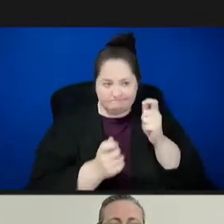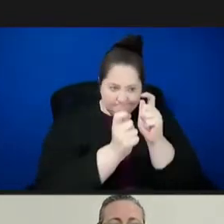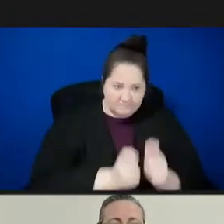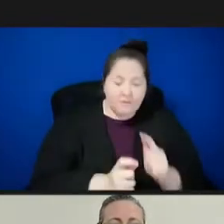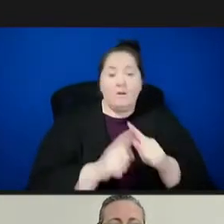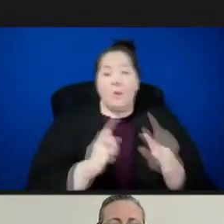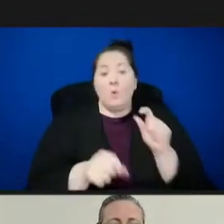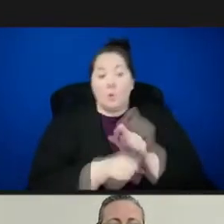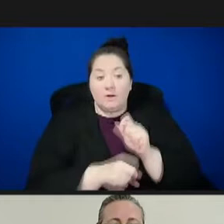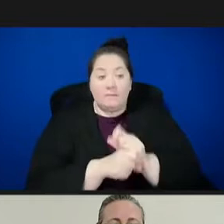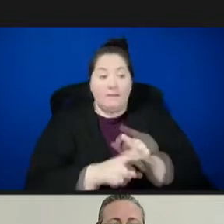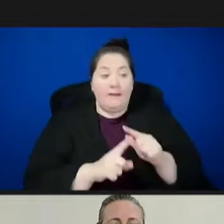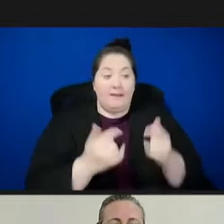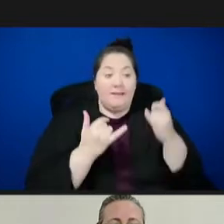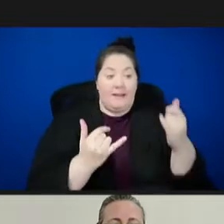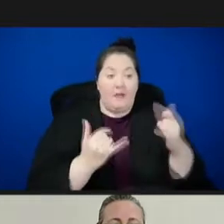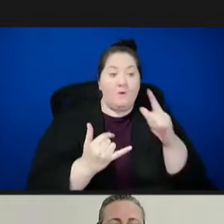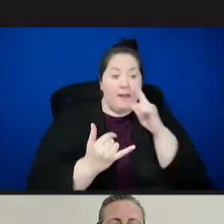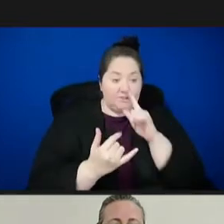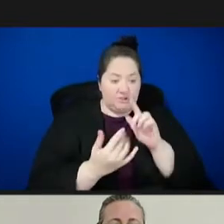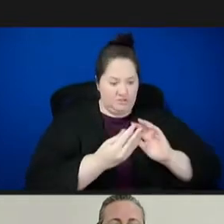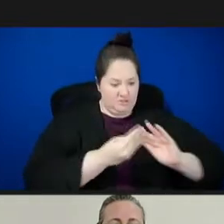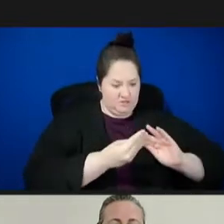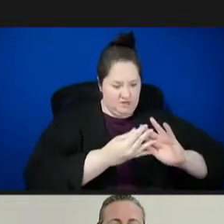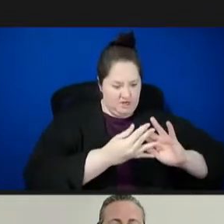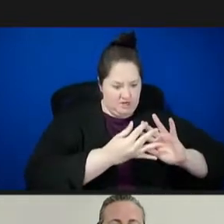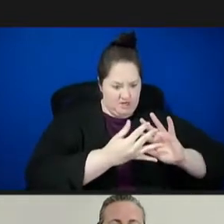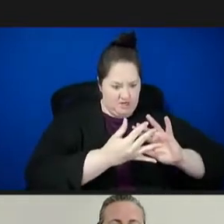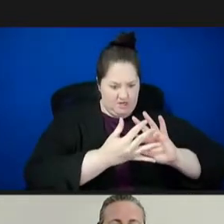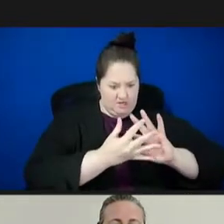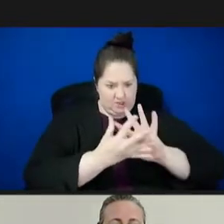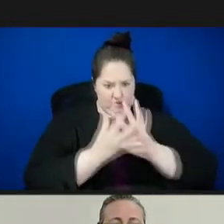But here now we can actually diffuse these nanoparticles completely de novo and so Helen.